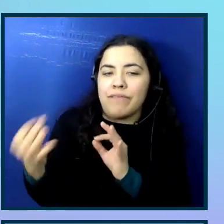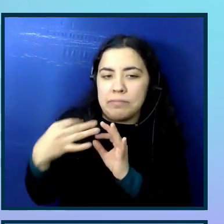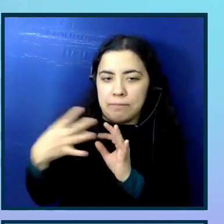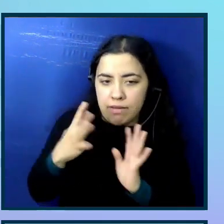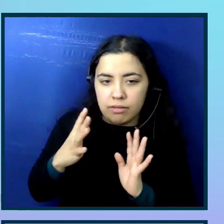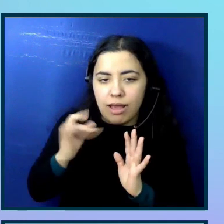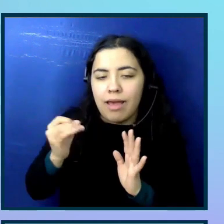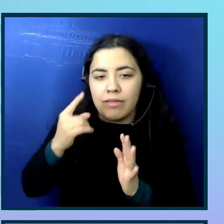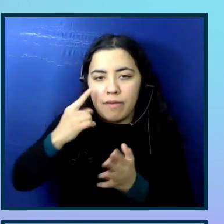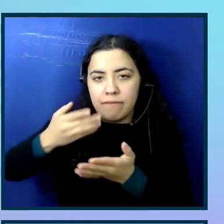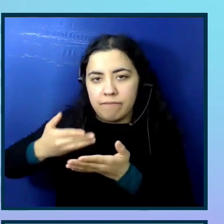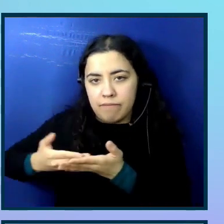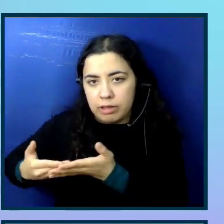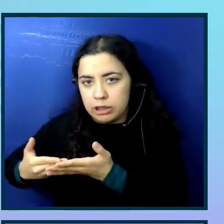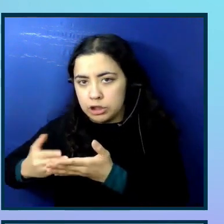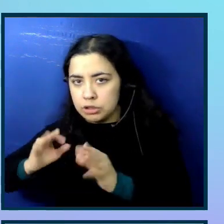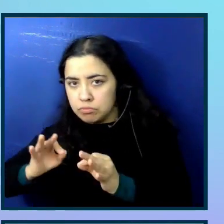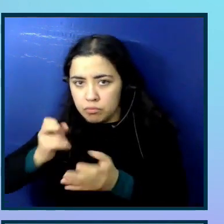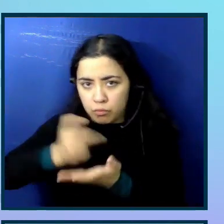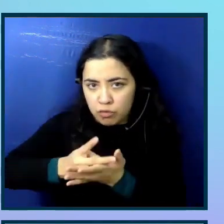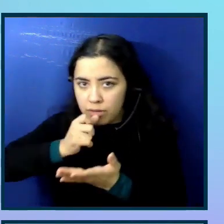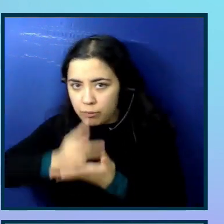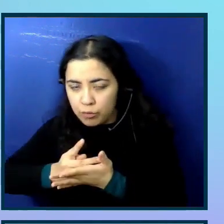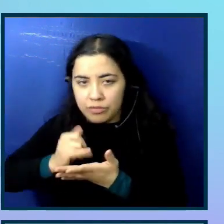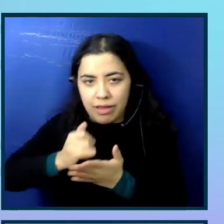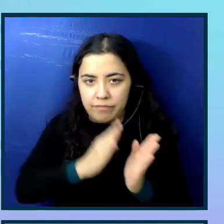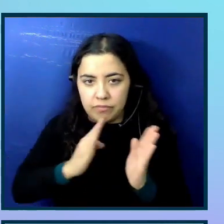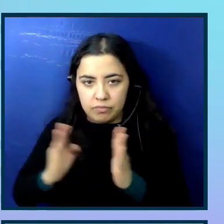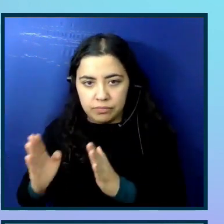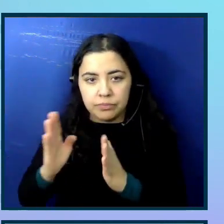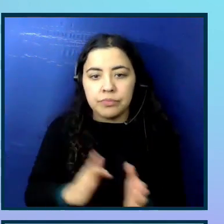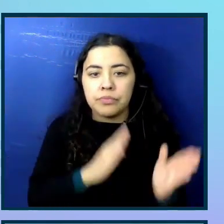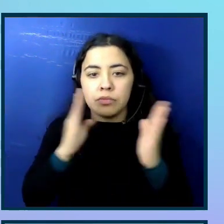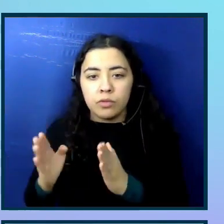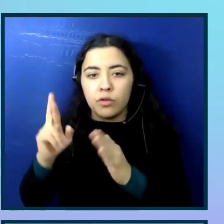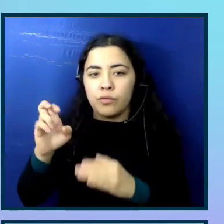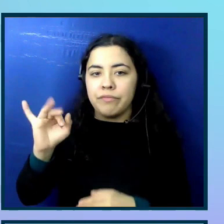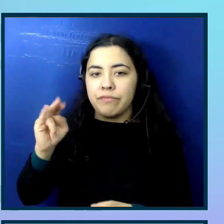So then in the refine phase, now we've got a concept and we'll create the final design solution based on that concept,